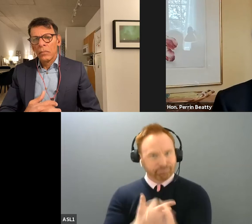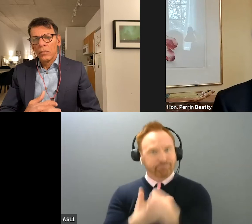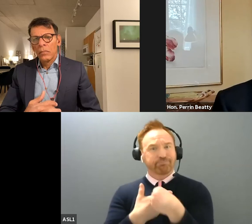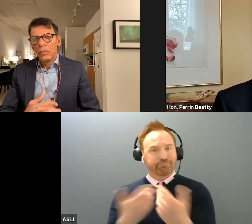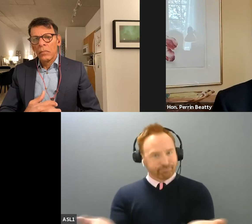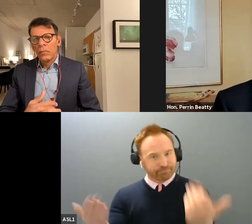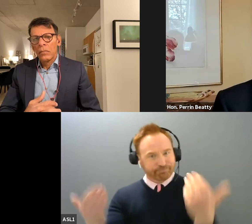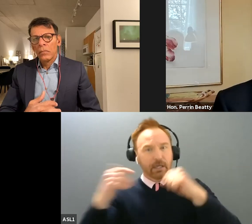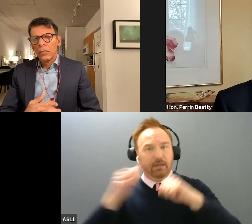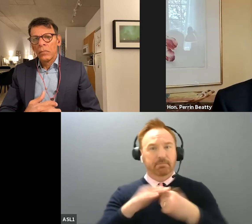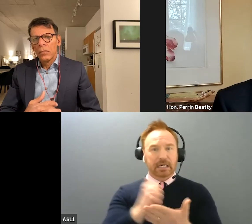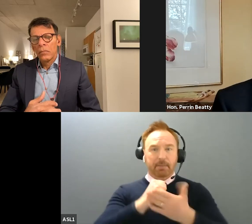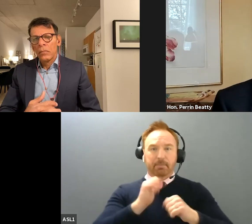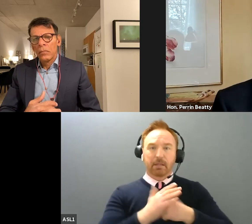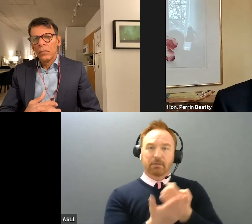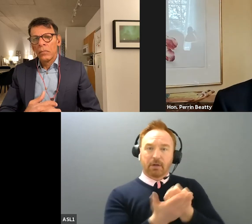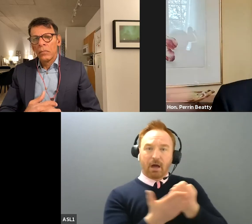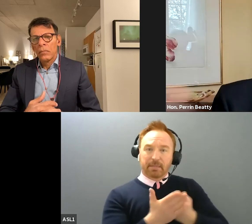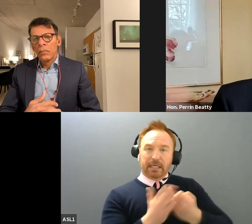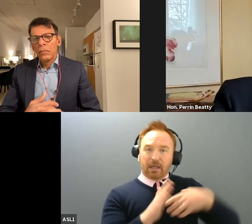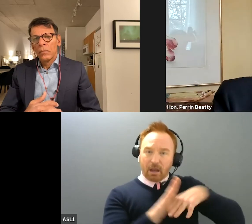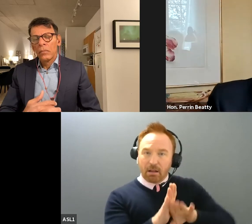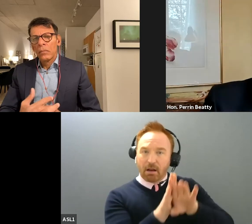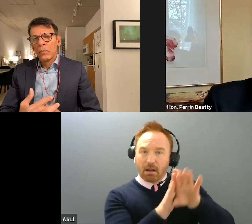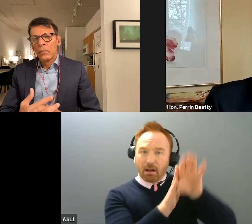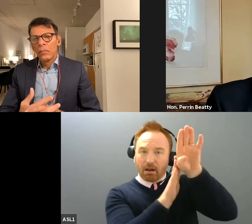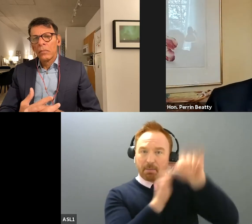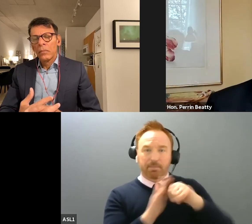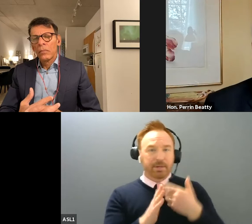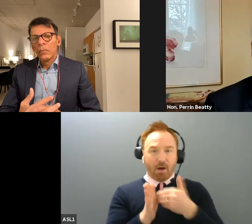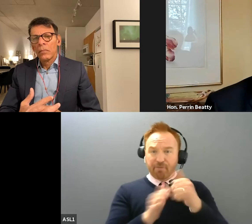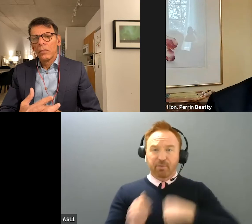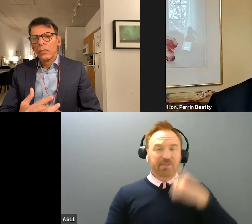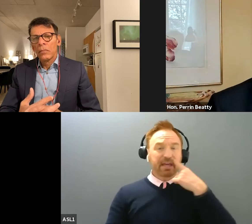us to grow our economy. And too often we're simply setting them aside and not using those